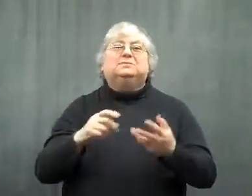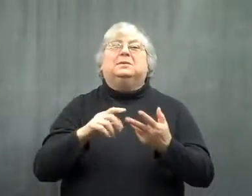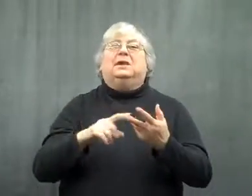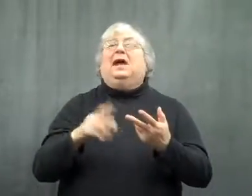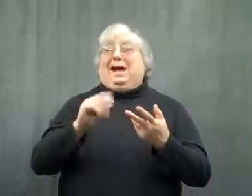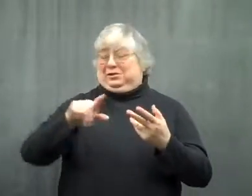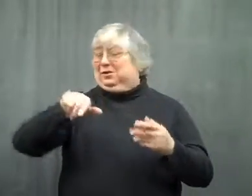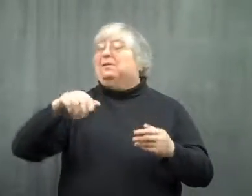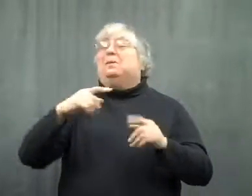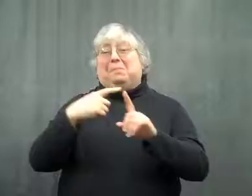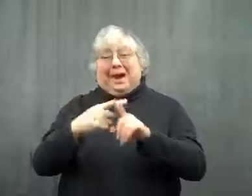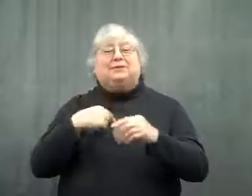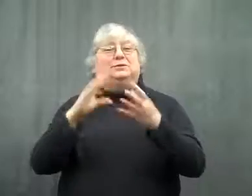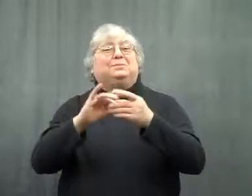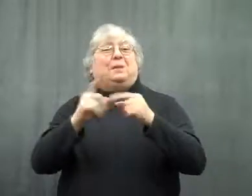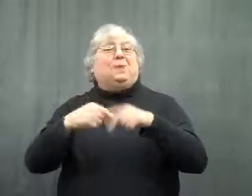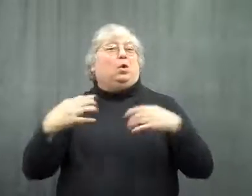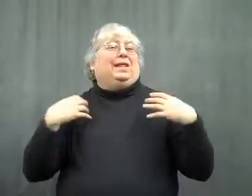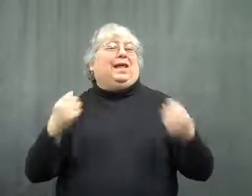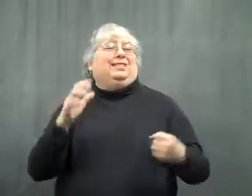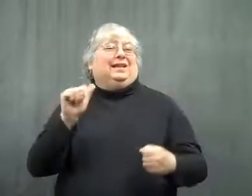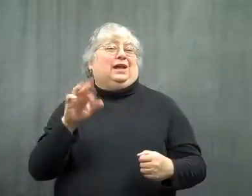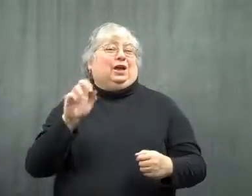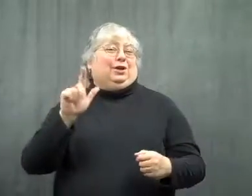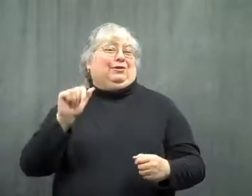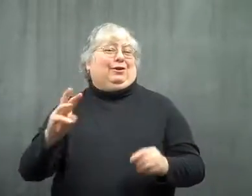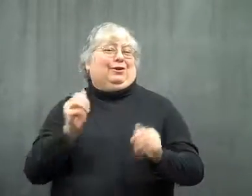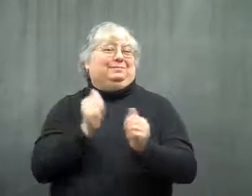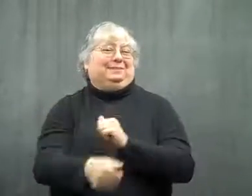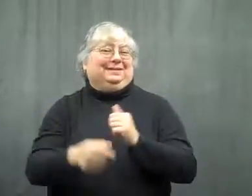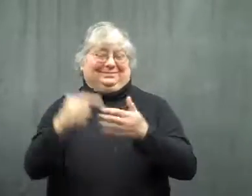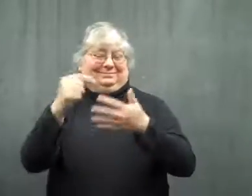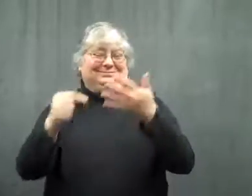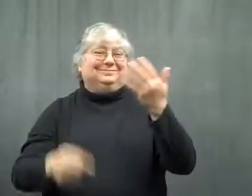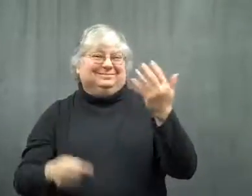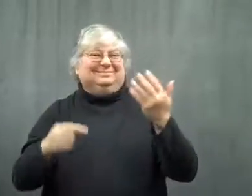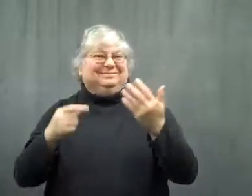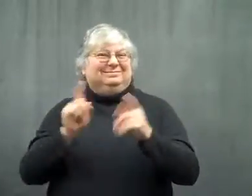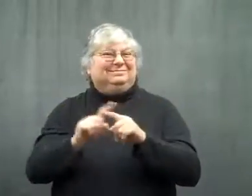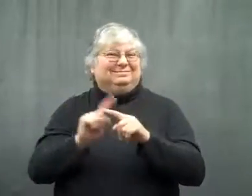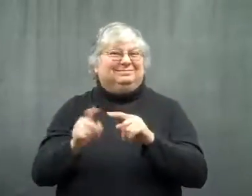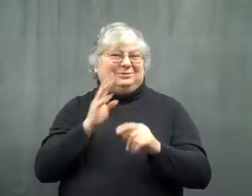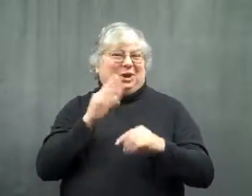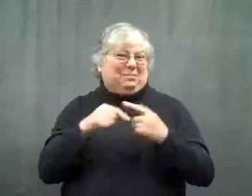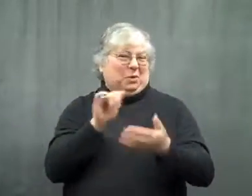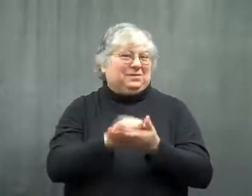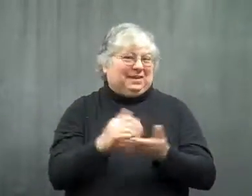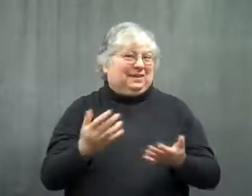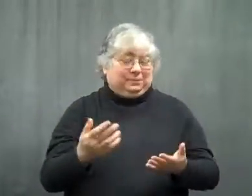I've also talked about the various aspects of the health care law that passed.